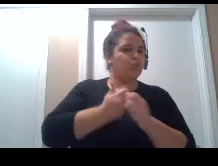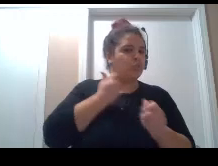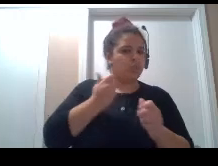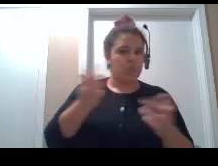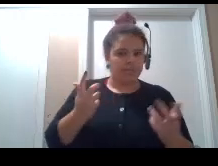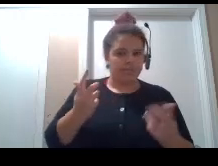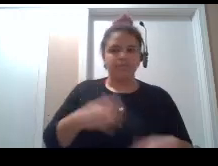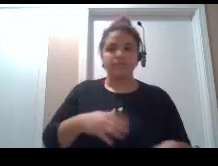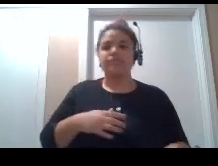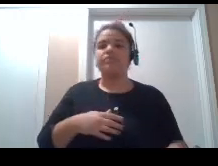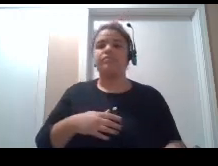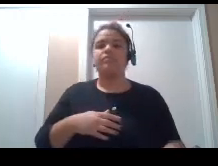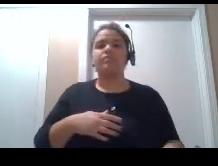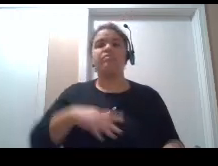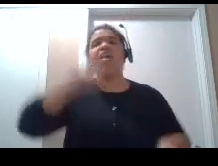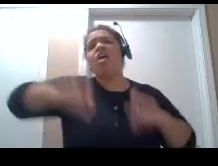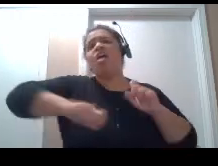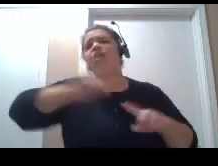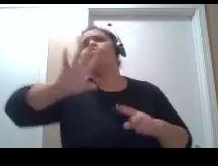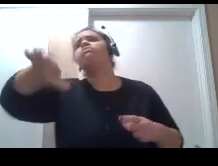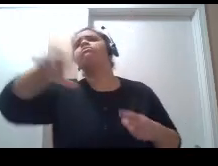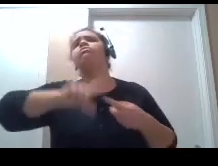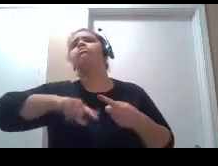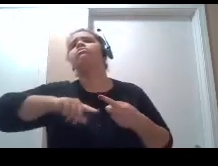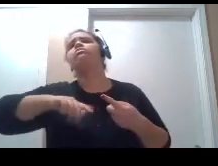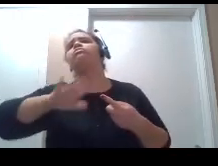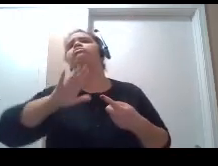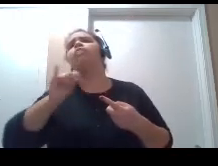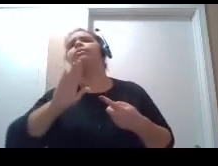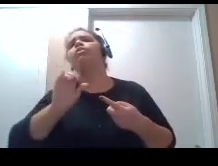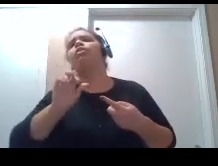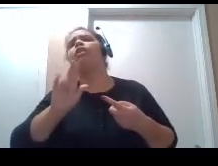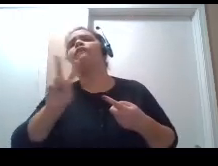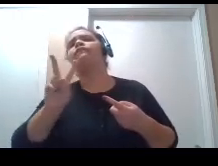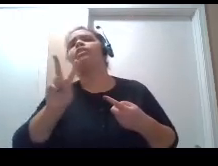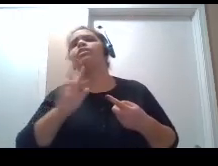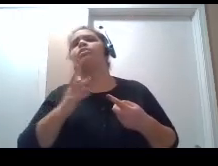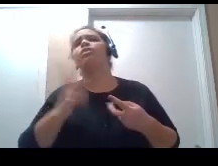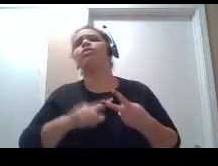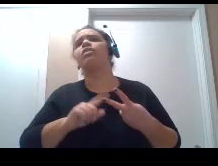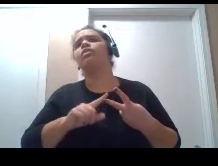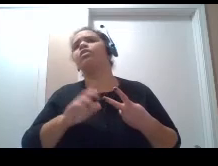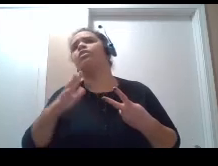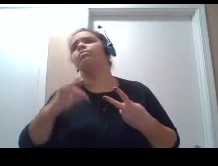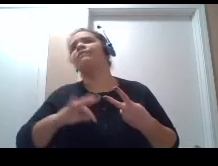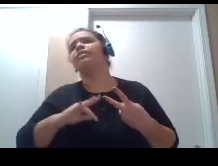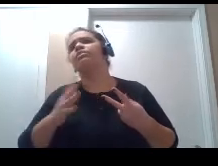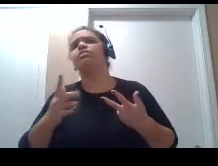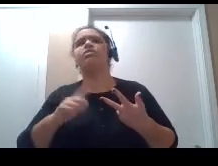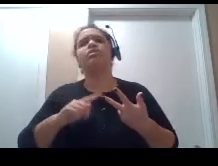questions about pay and benefits and job carves during the first interview. It is usually most